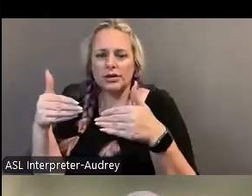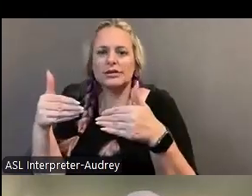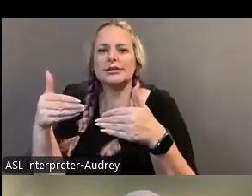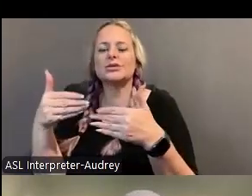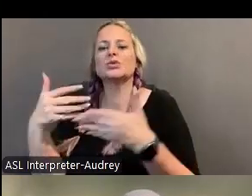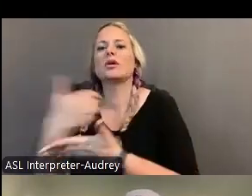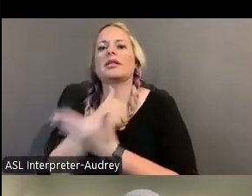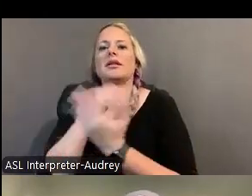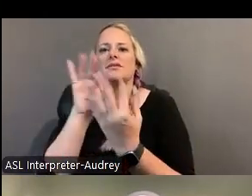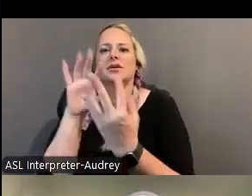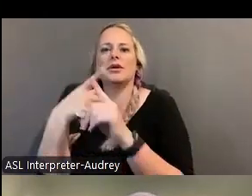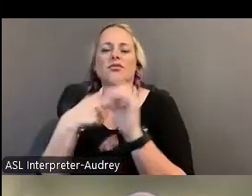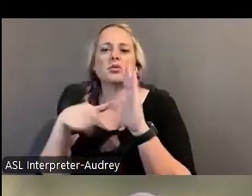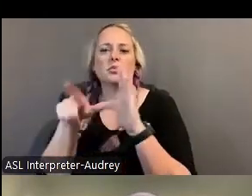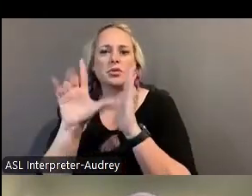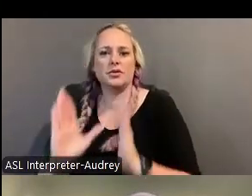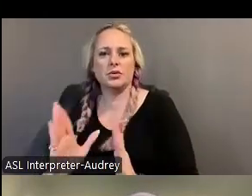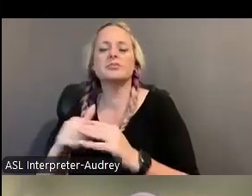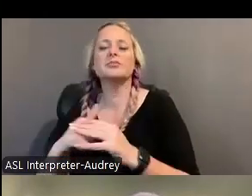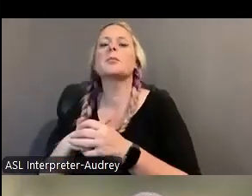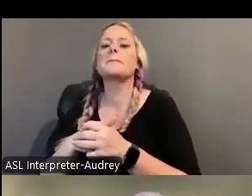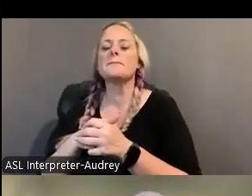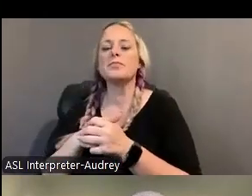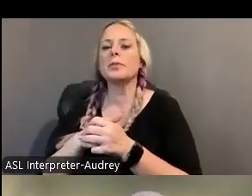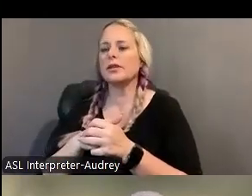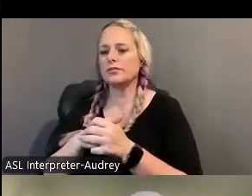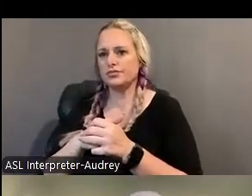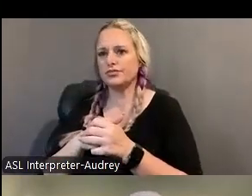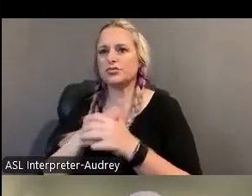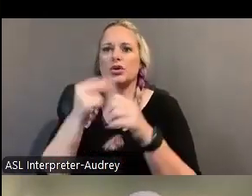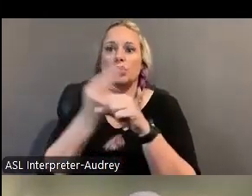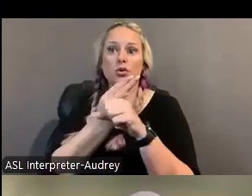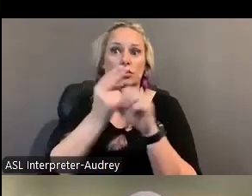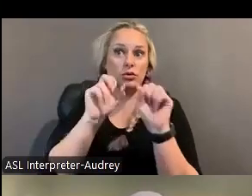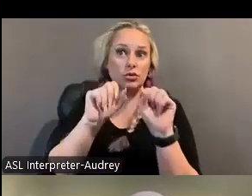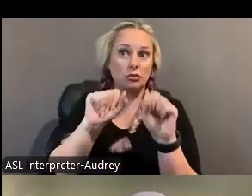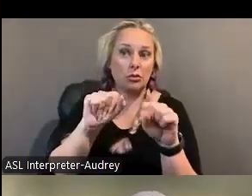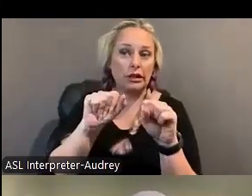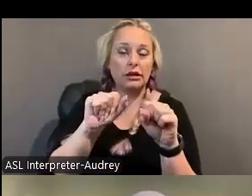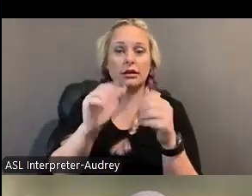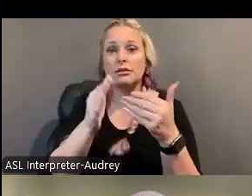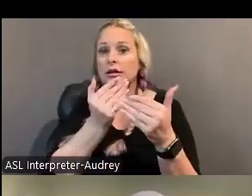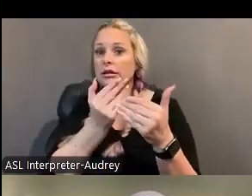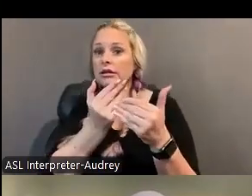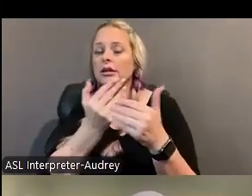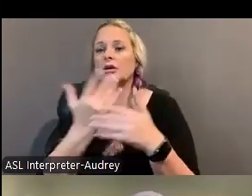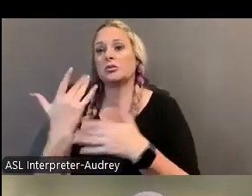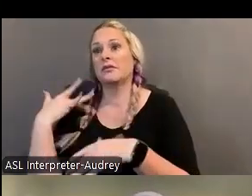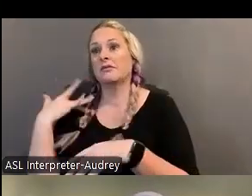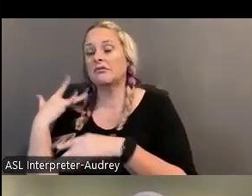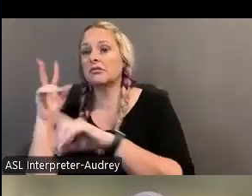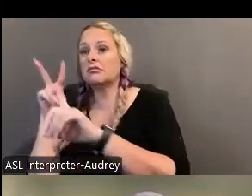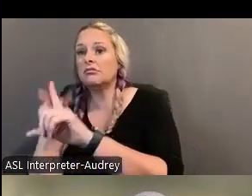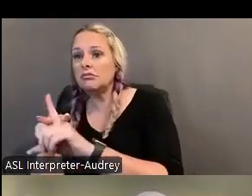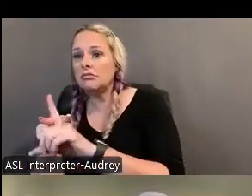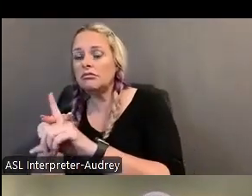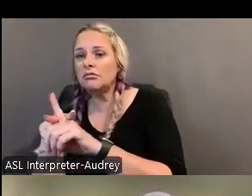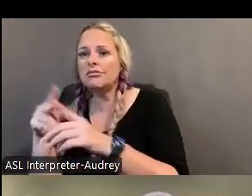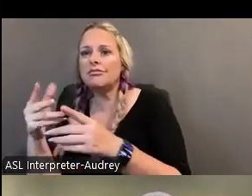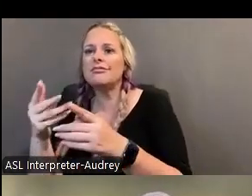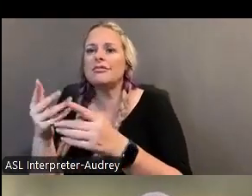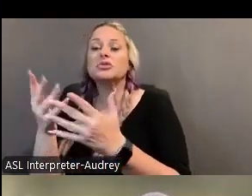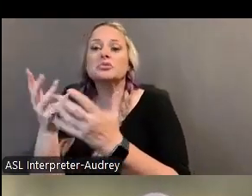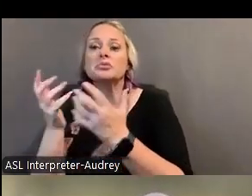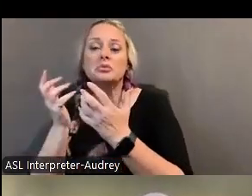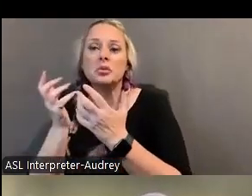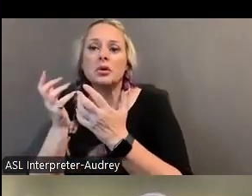the reviewers. So, there was the usability of the toolkit, its usefulness, desirability credibility,